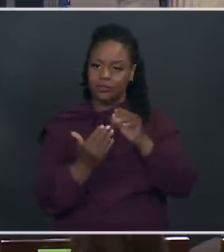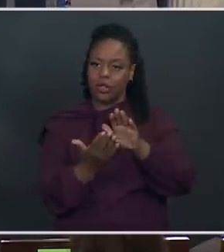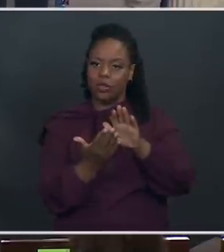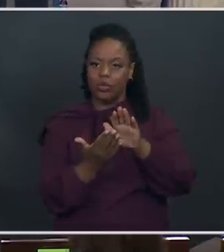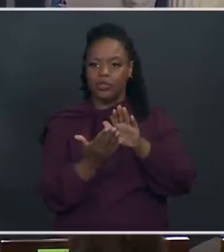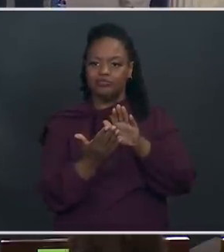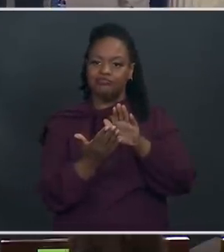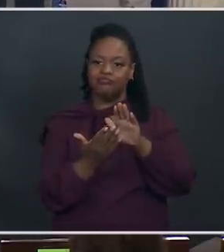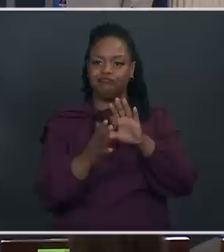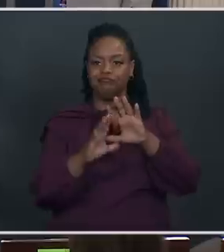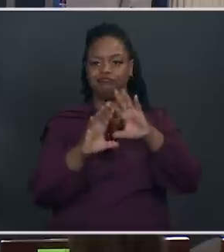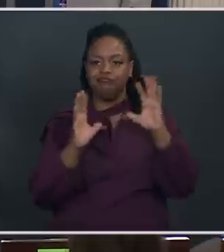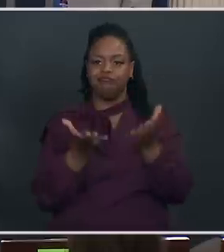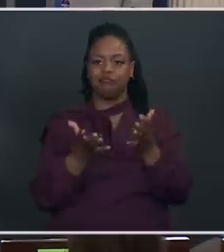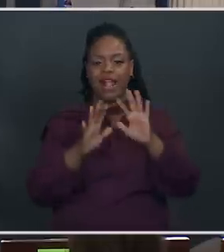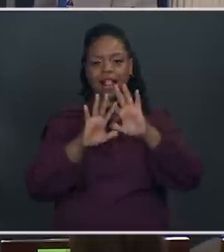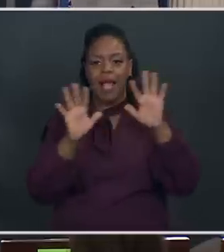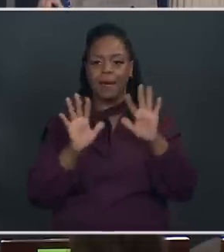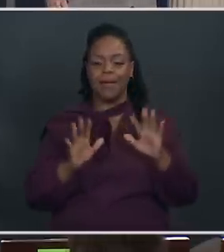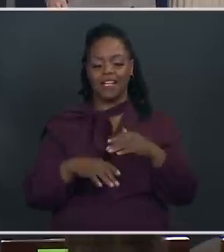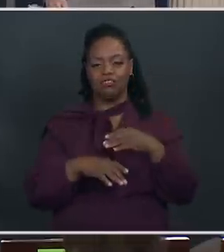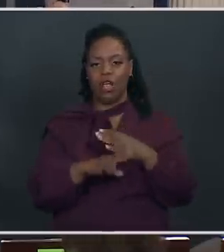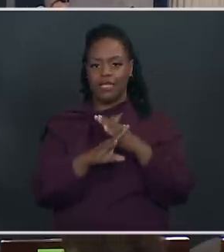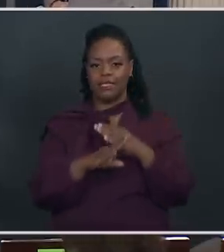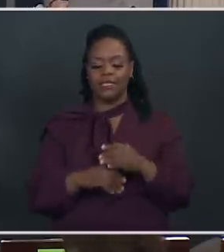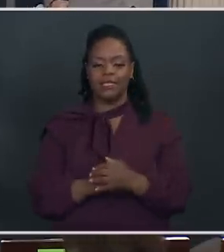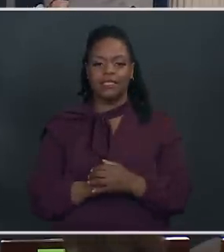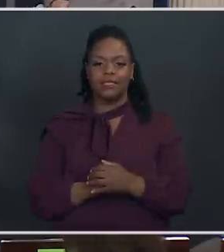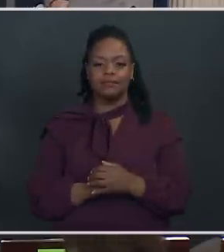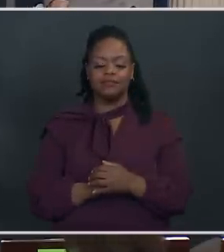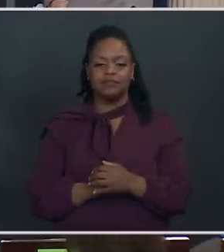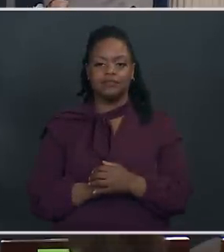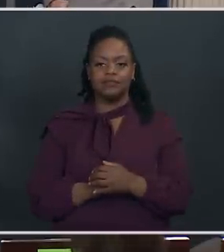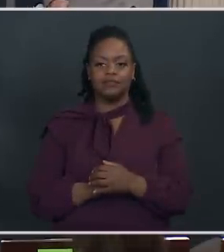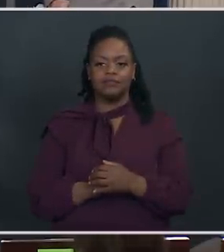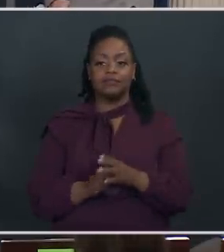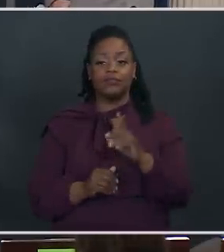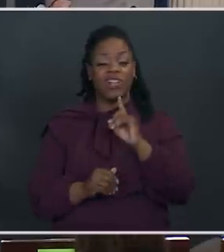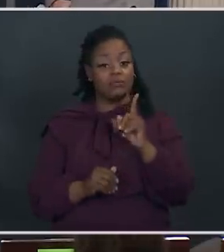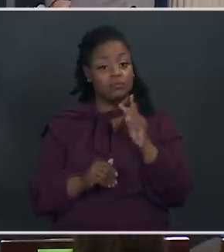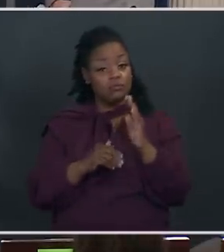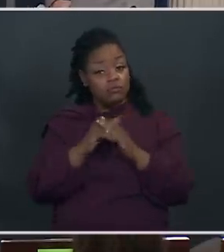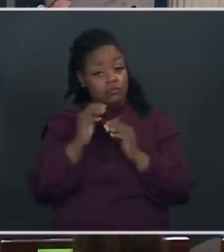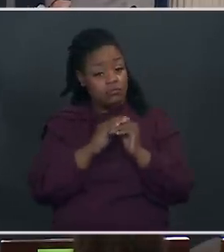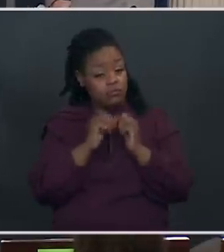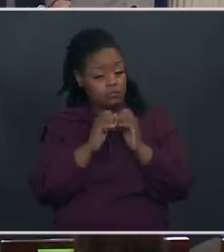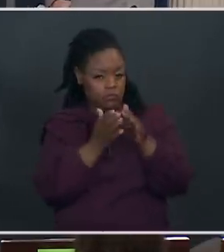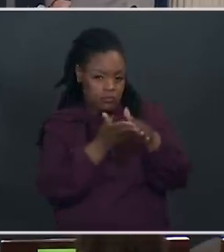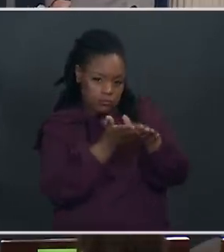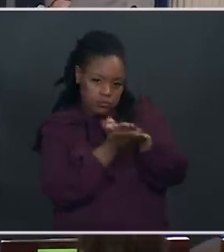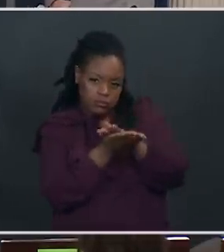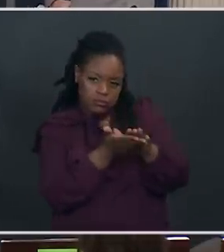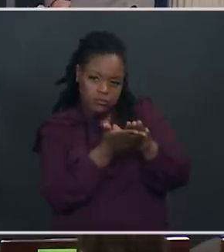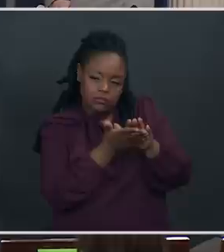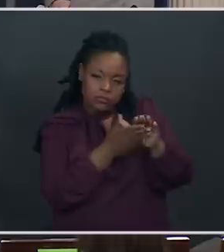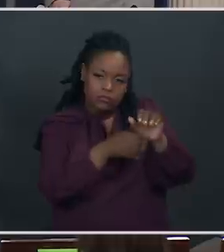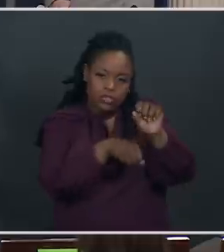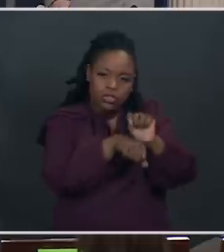while creating good-paying union jobs, building sustainable infrastructure, and delivering environmental justice.